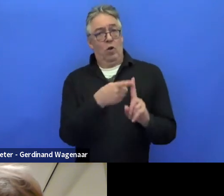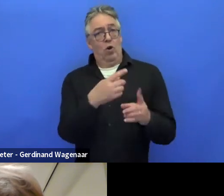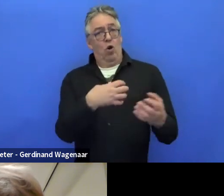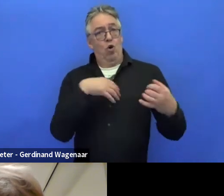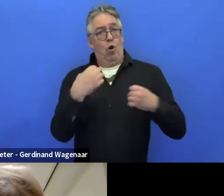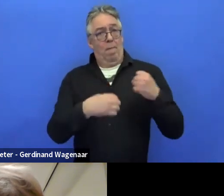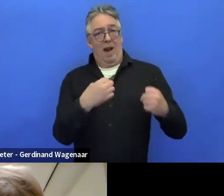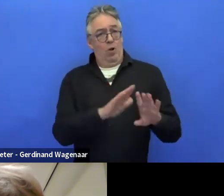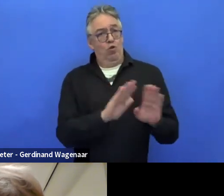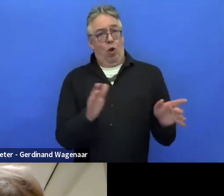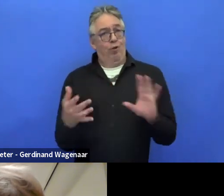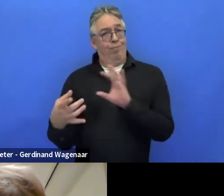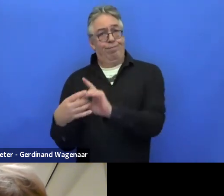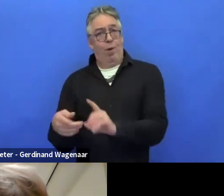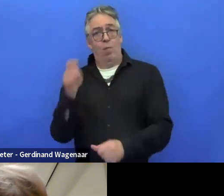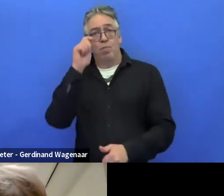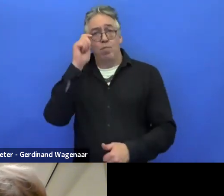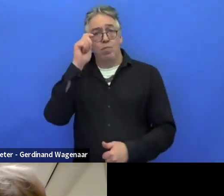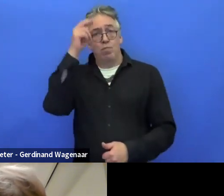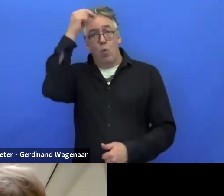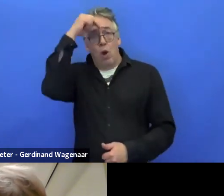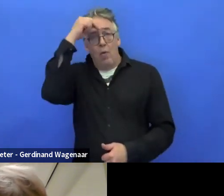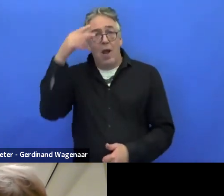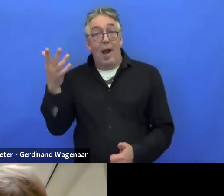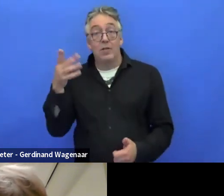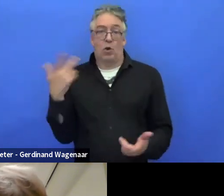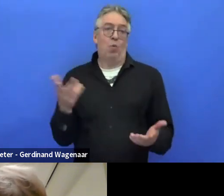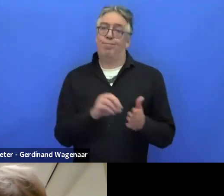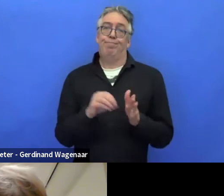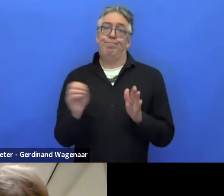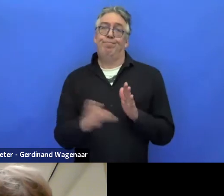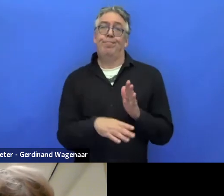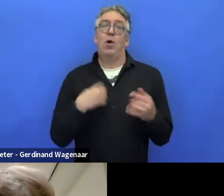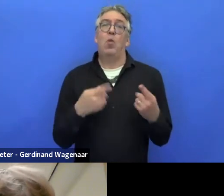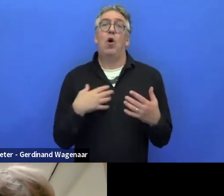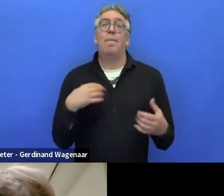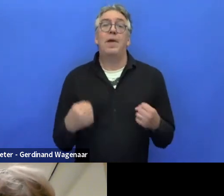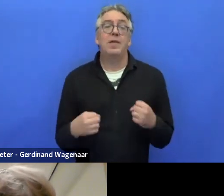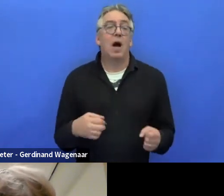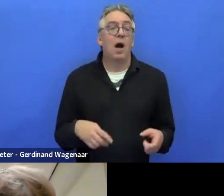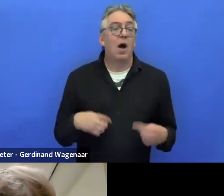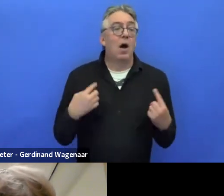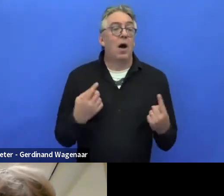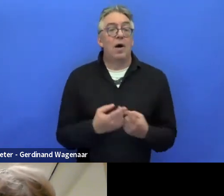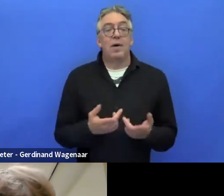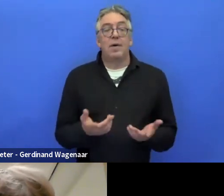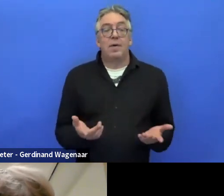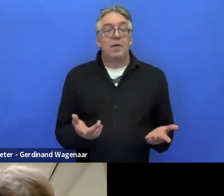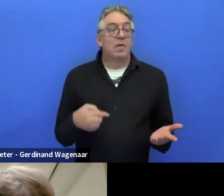whereas our complaint was about projects that were completed and had already violated the right of independent living